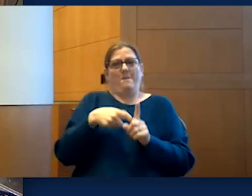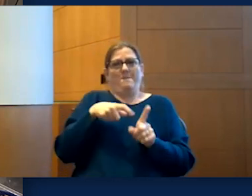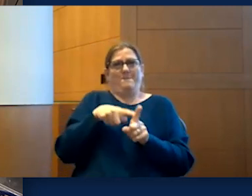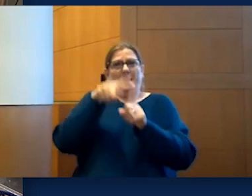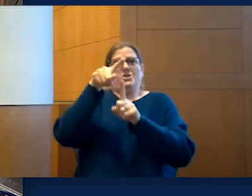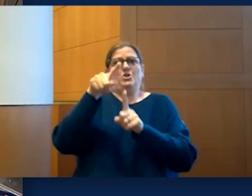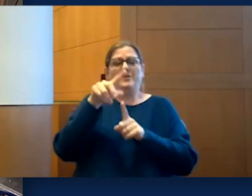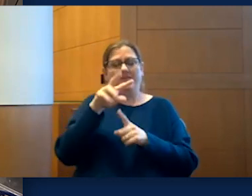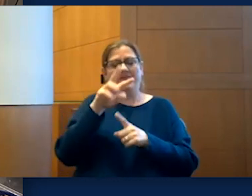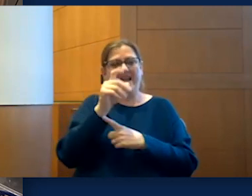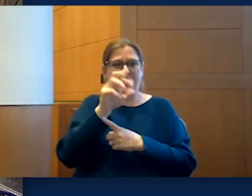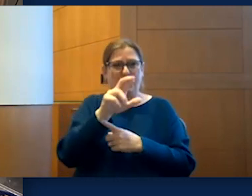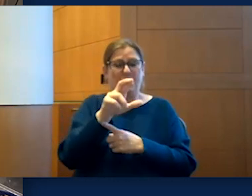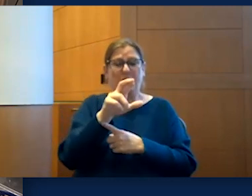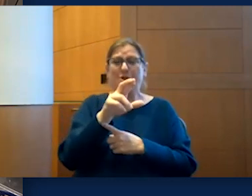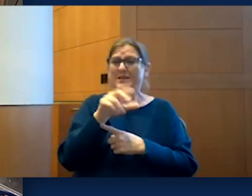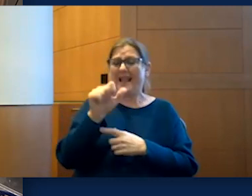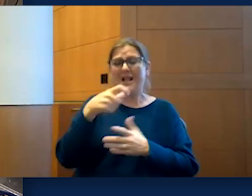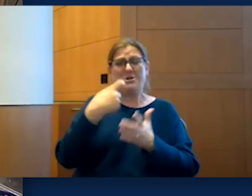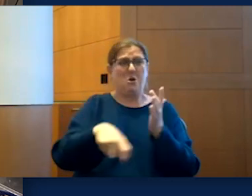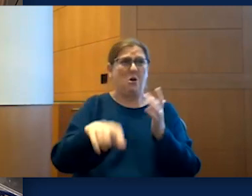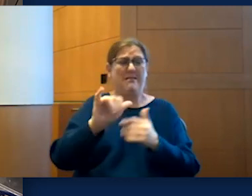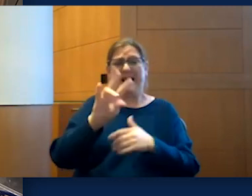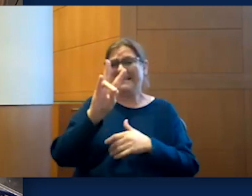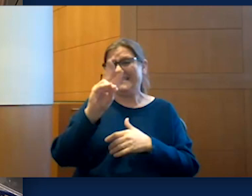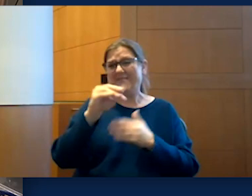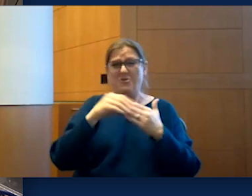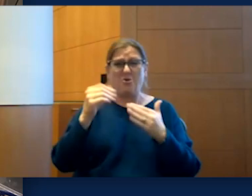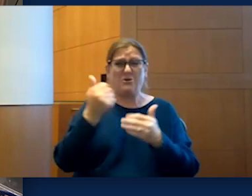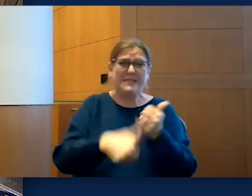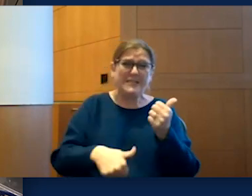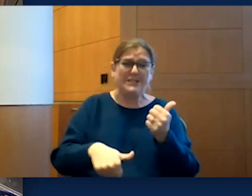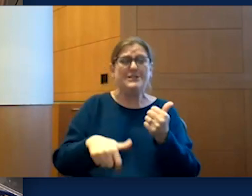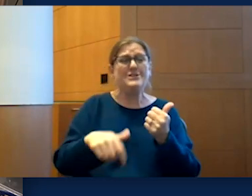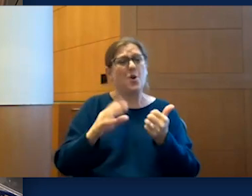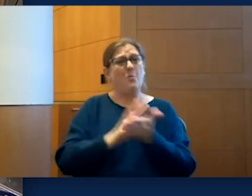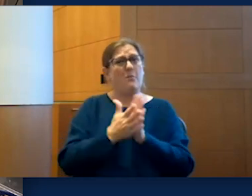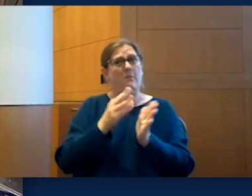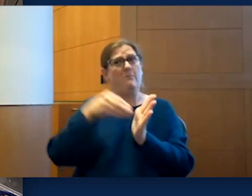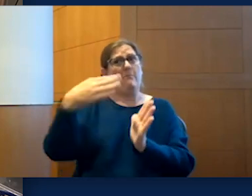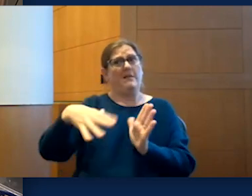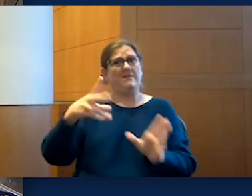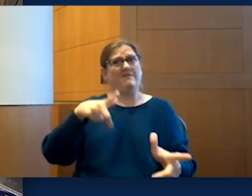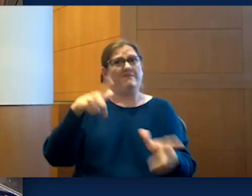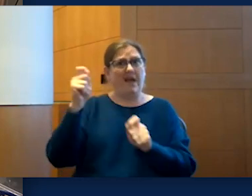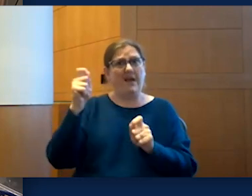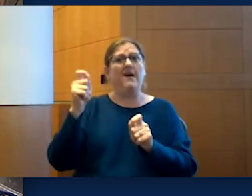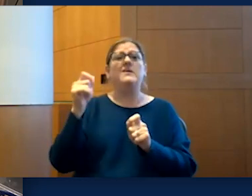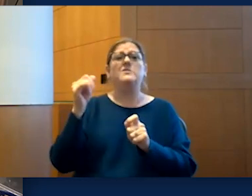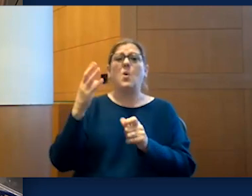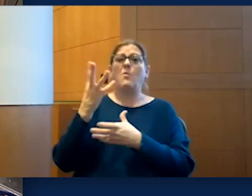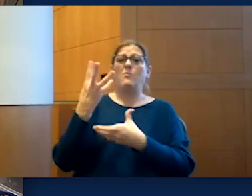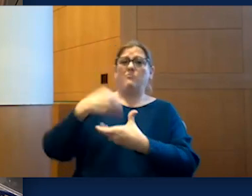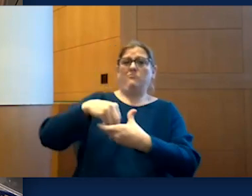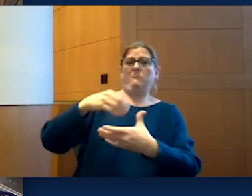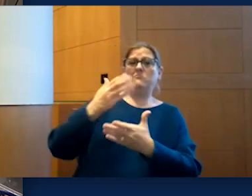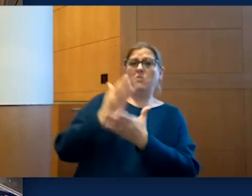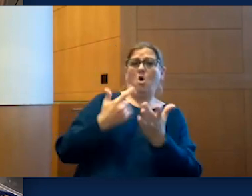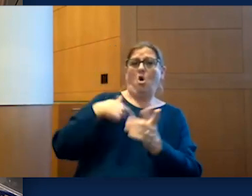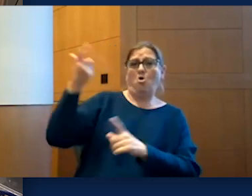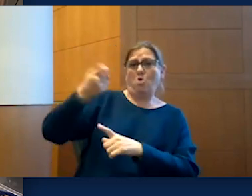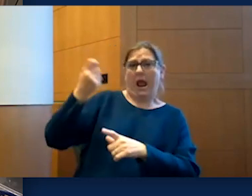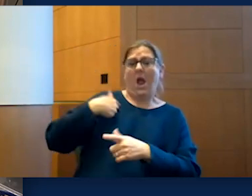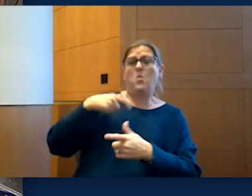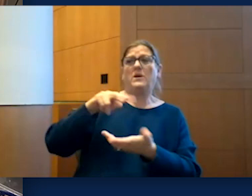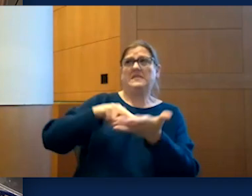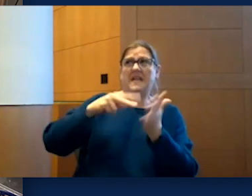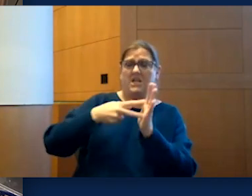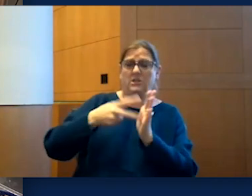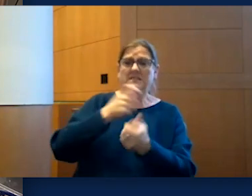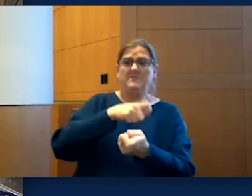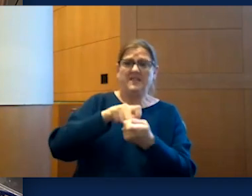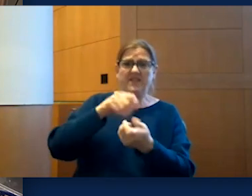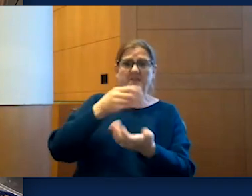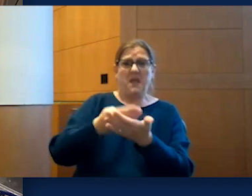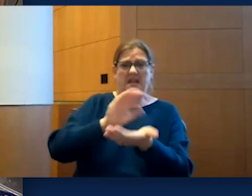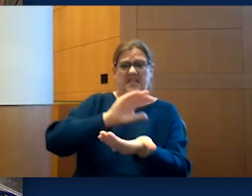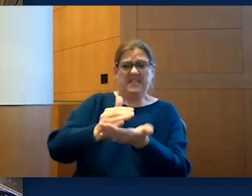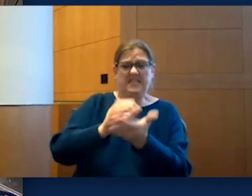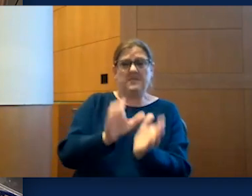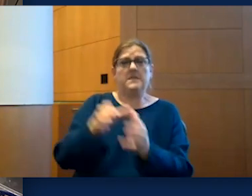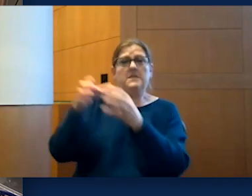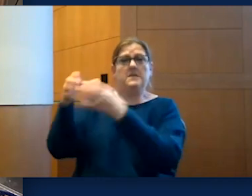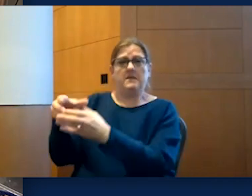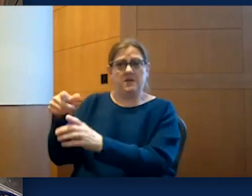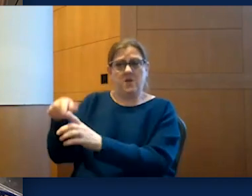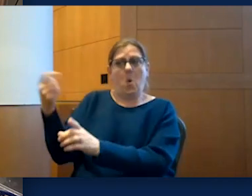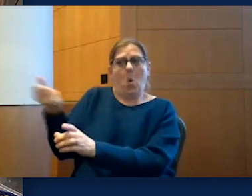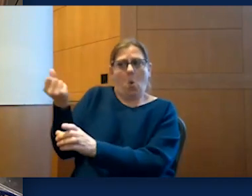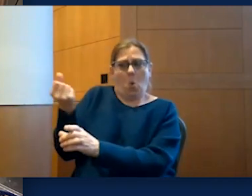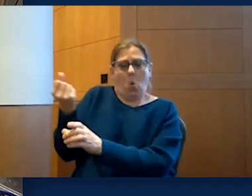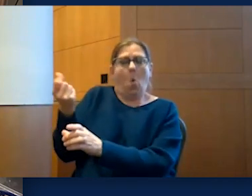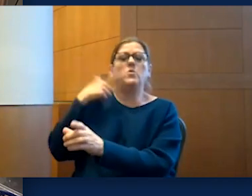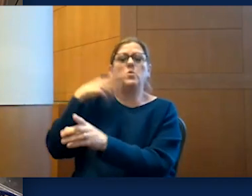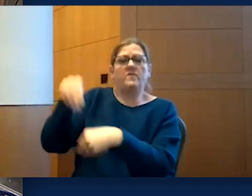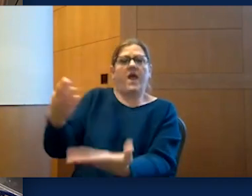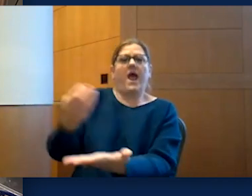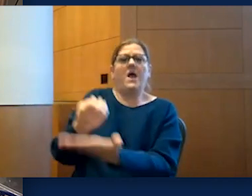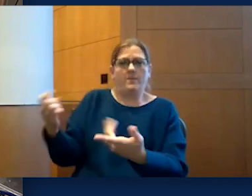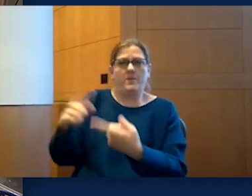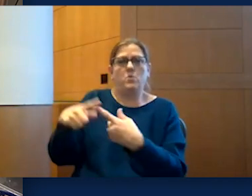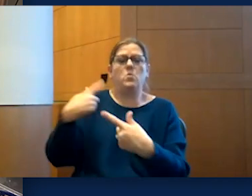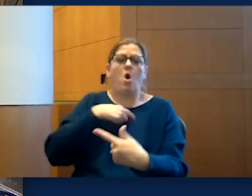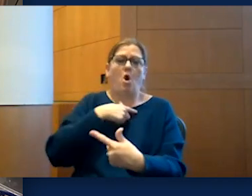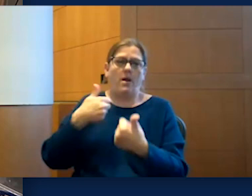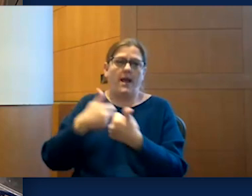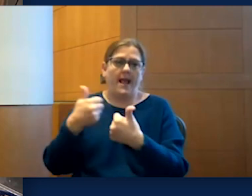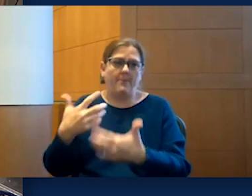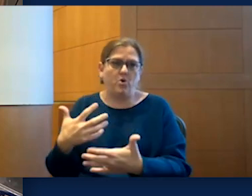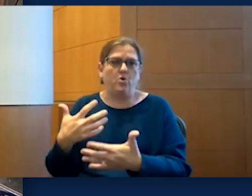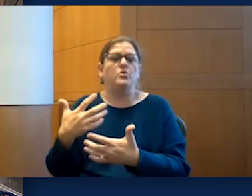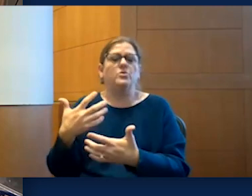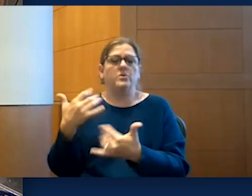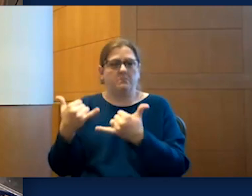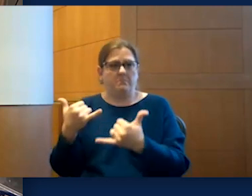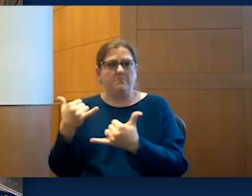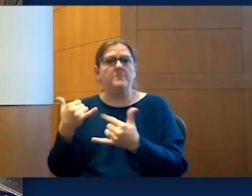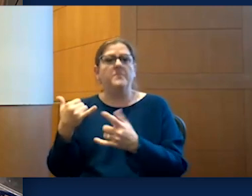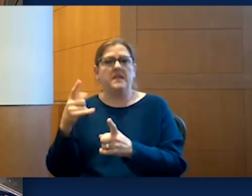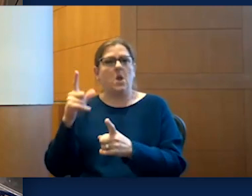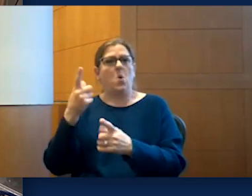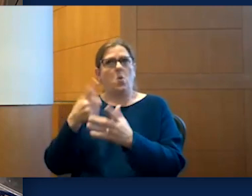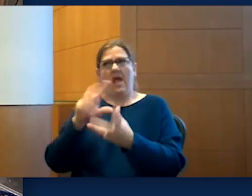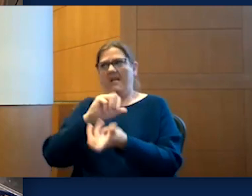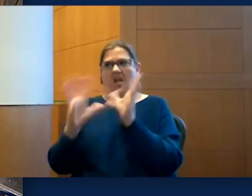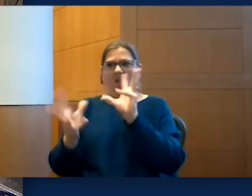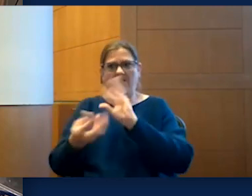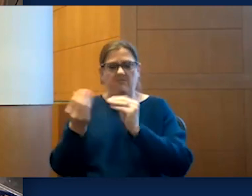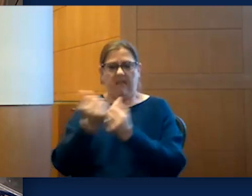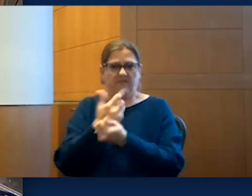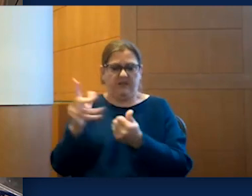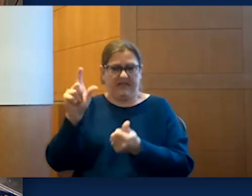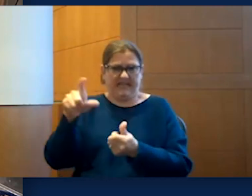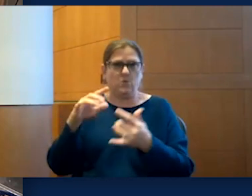Then the gaming console and all that stuff on top of that. Buttons, each of them, if you're getting it from a specialty vendor, those brown jelly bean buttons could cost you like $70 each. So, it gets expensive really quickly. And so part of our grant, we were intentional about setting aside funding specifically to equip our gamers with the whole suite of equipment they'll need to be able to game with adaptations.